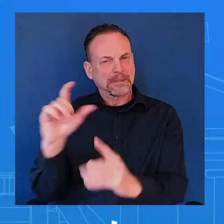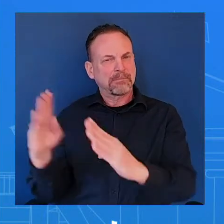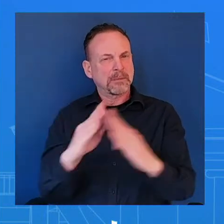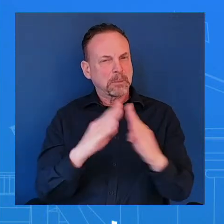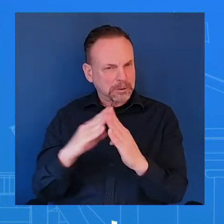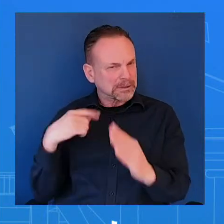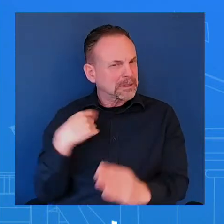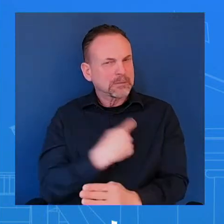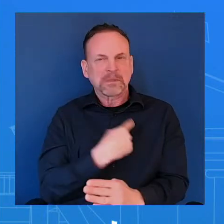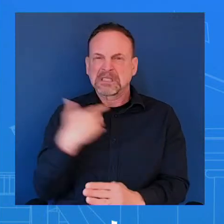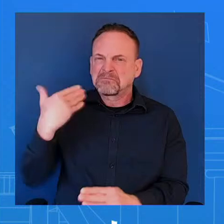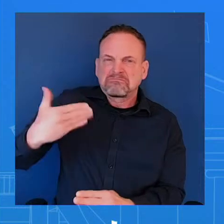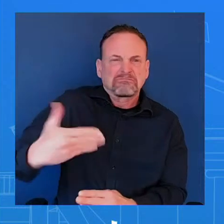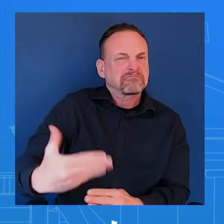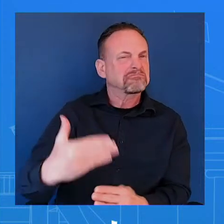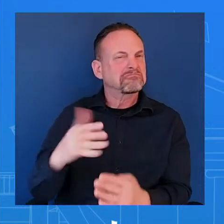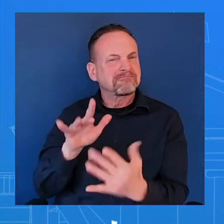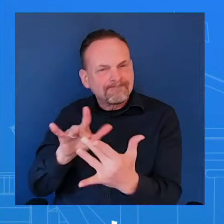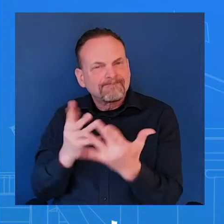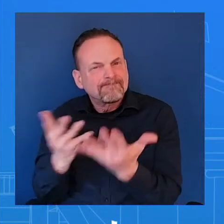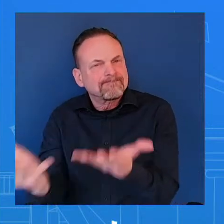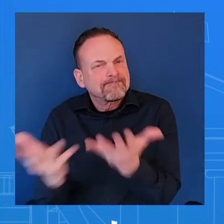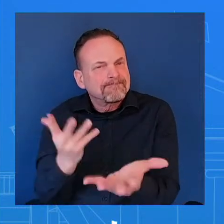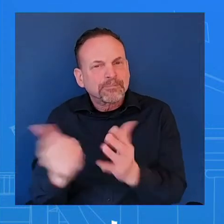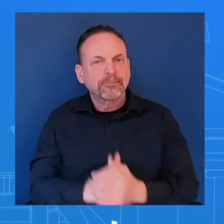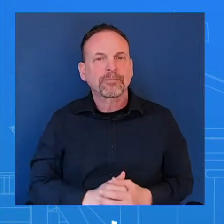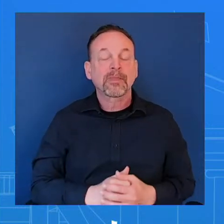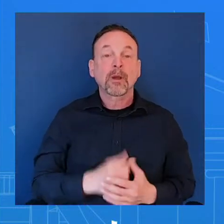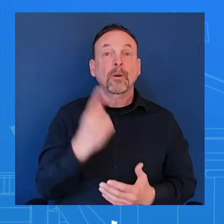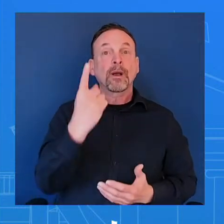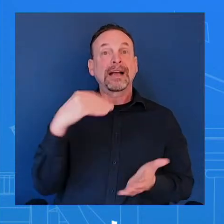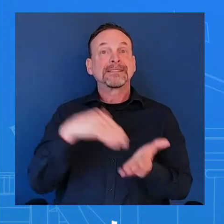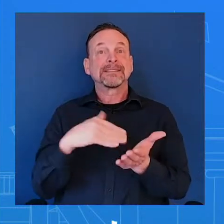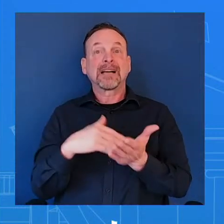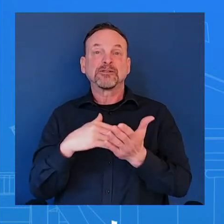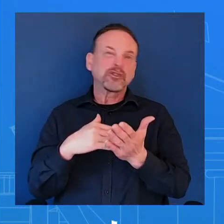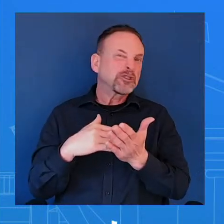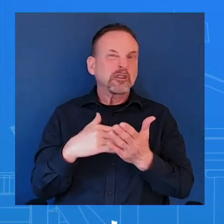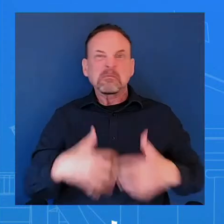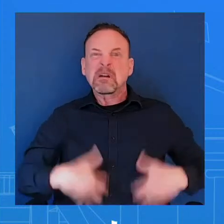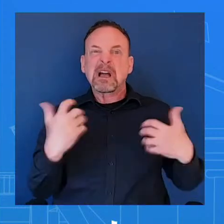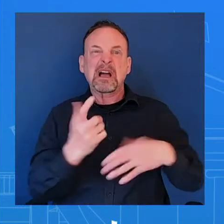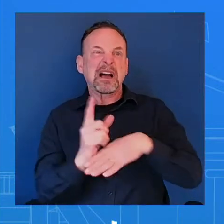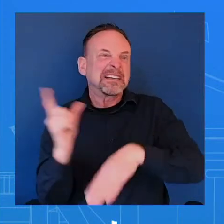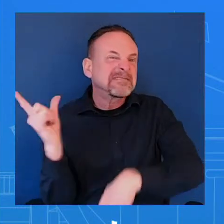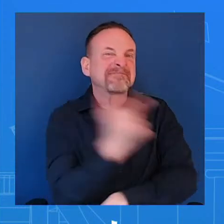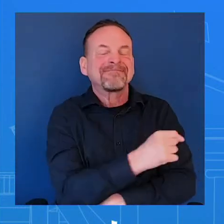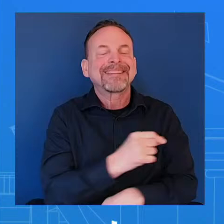look, I want to be really careful here. We said that we would keep this -- these conversations private. So, I'm not going to continue --